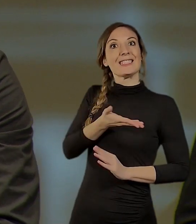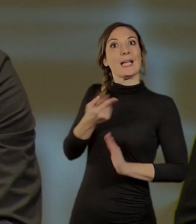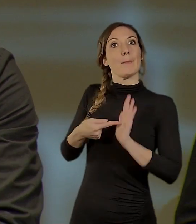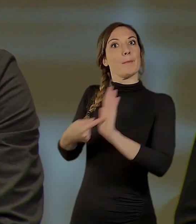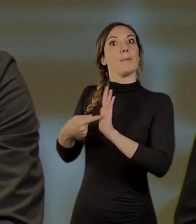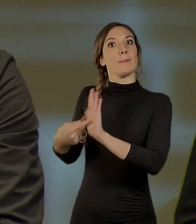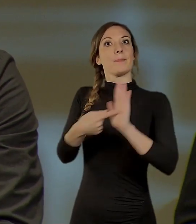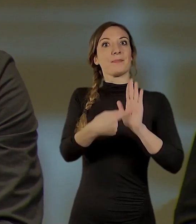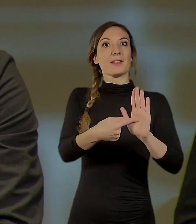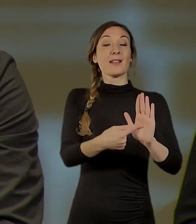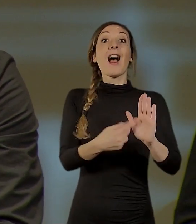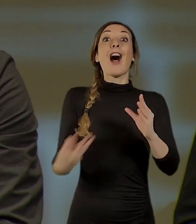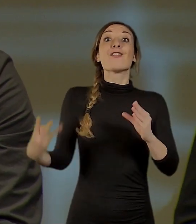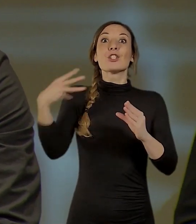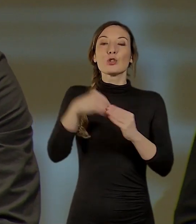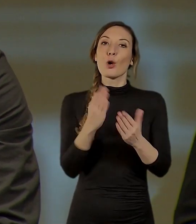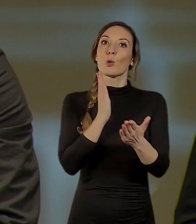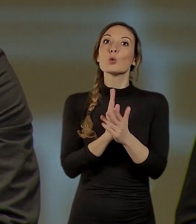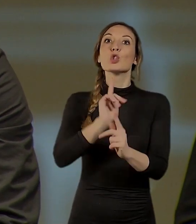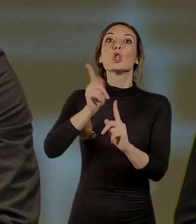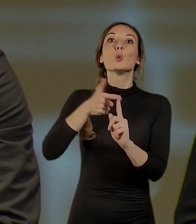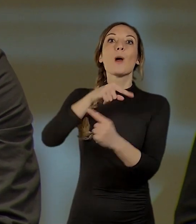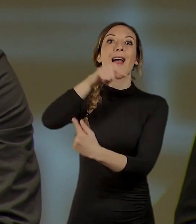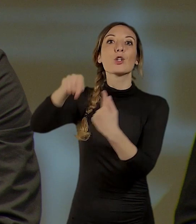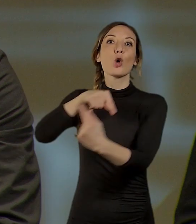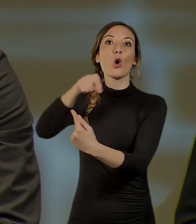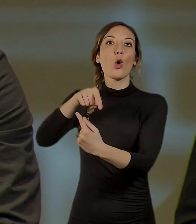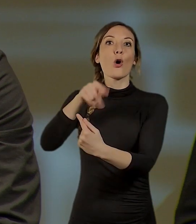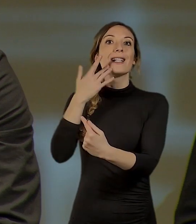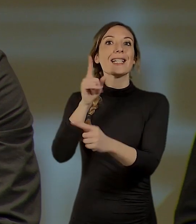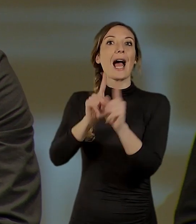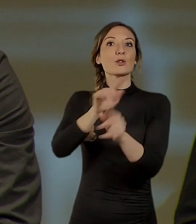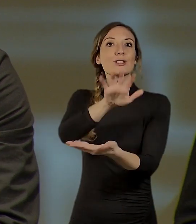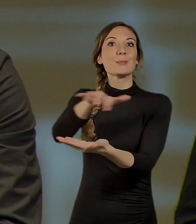Skanská was surprised when we submitted the final proposal in the second round.